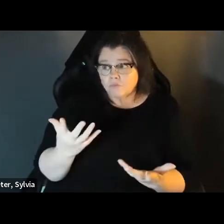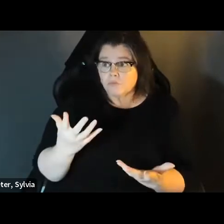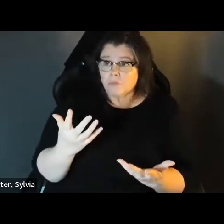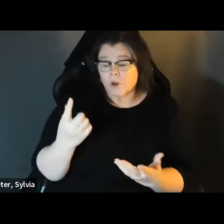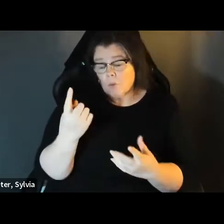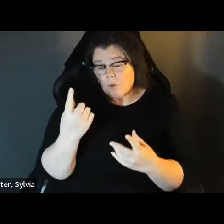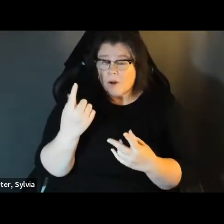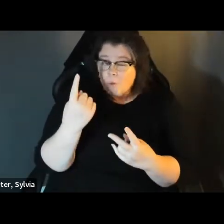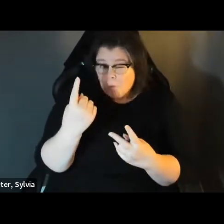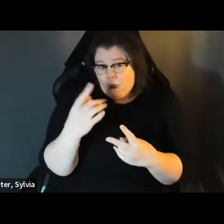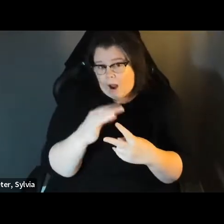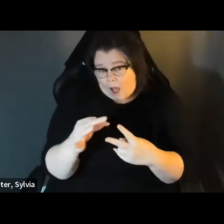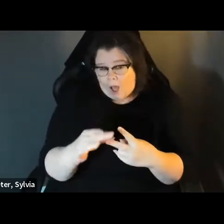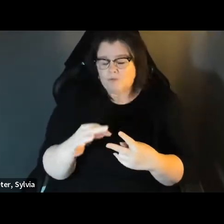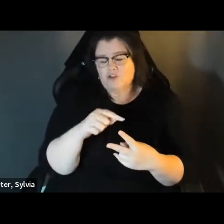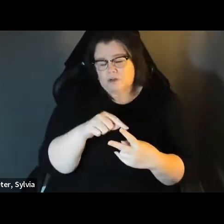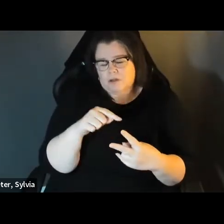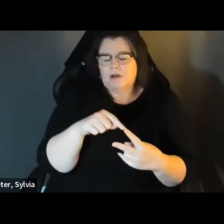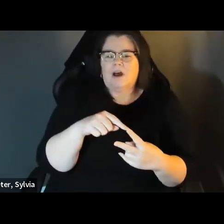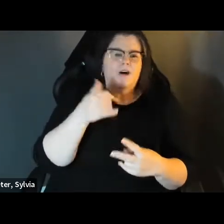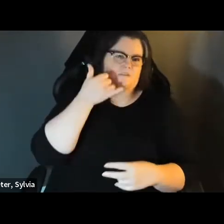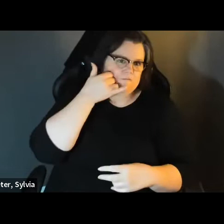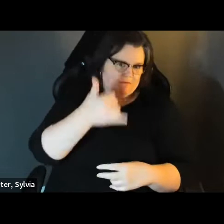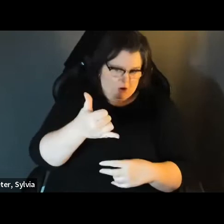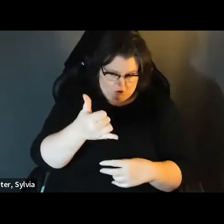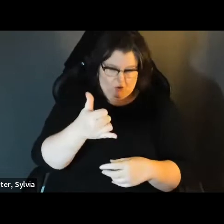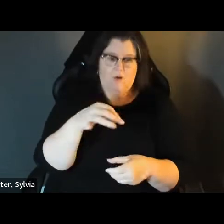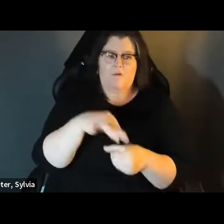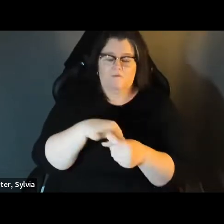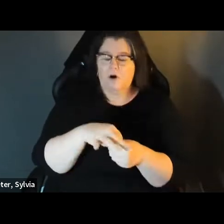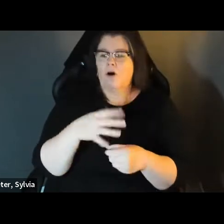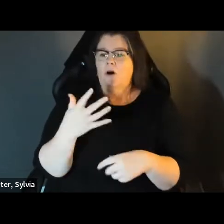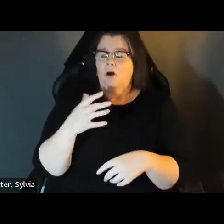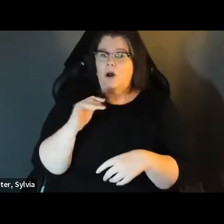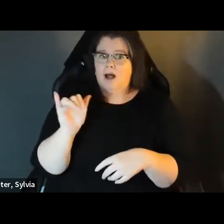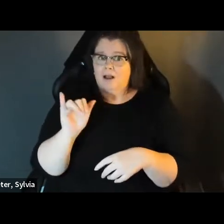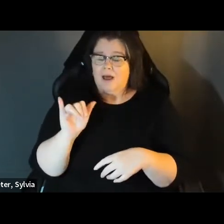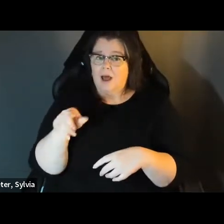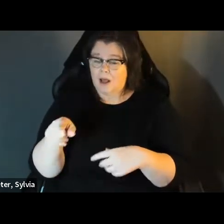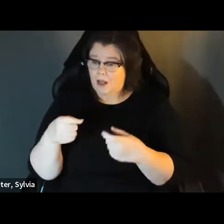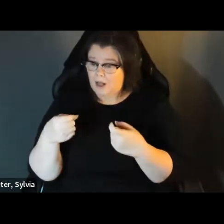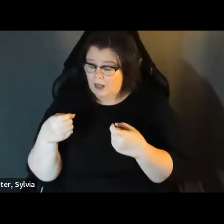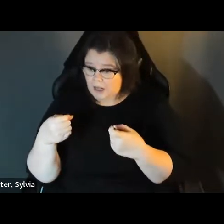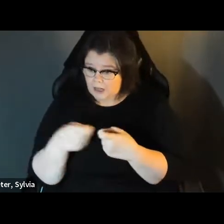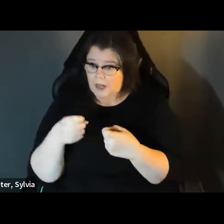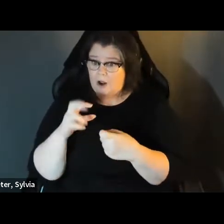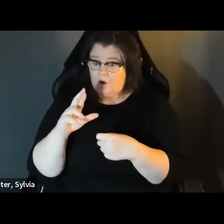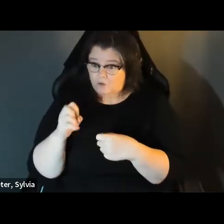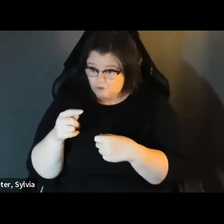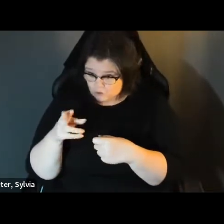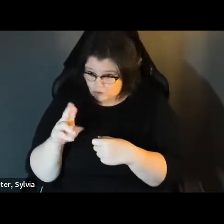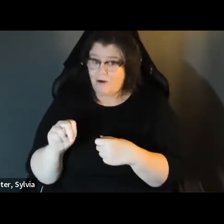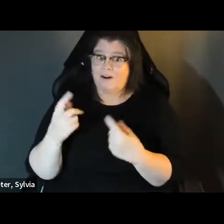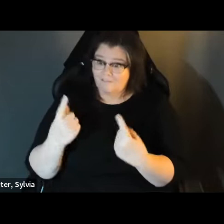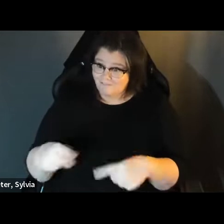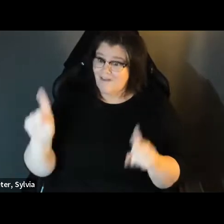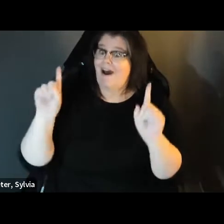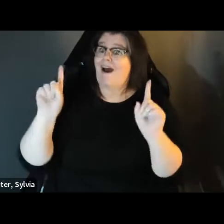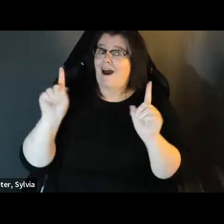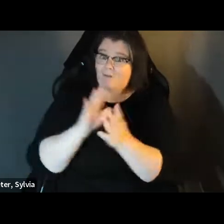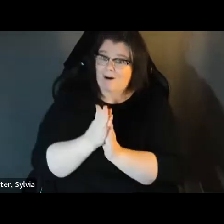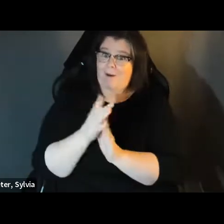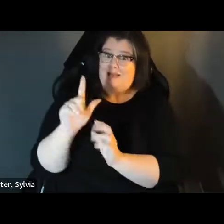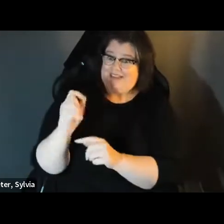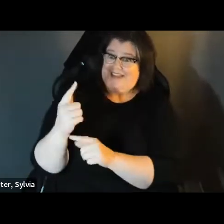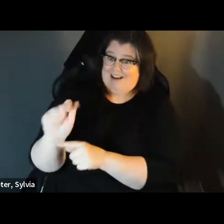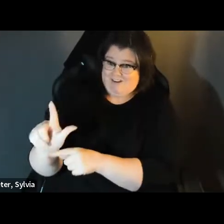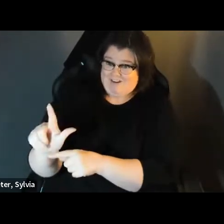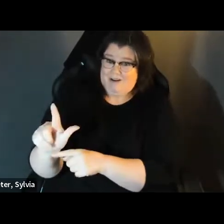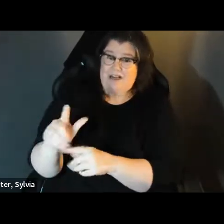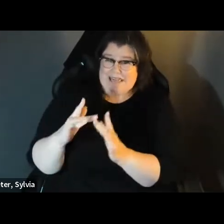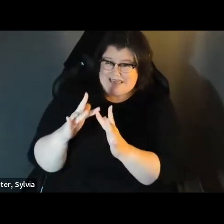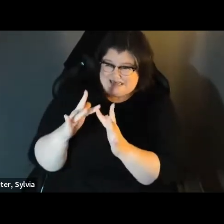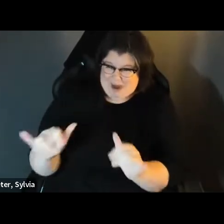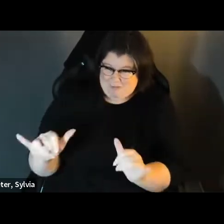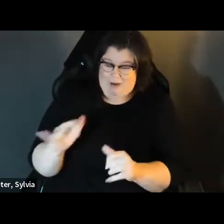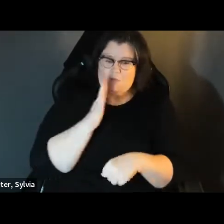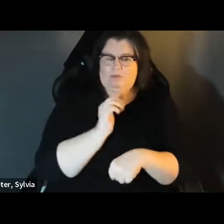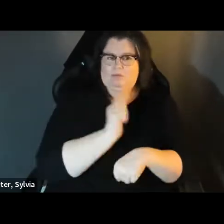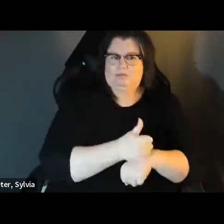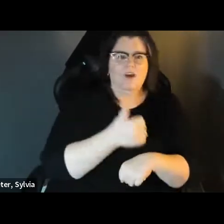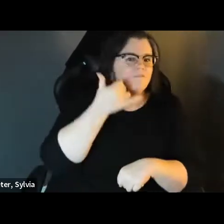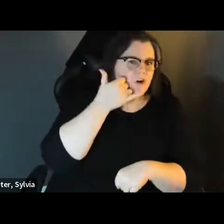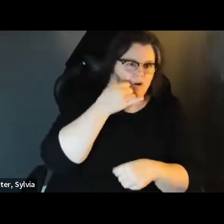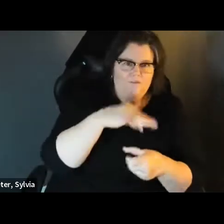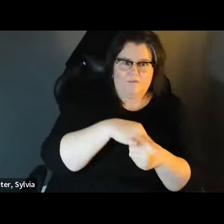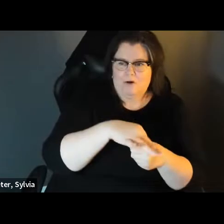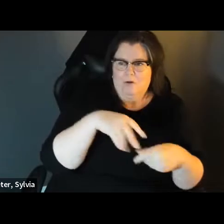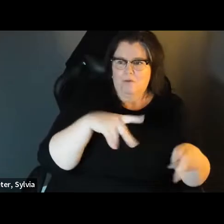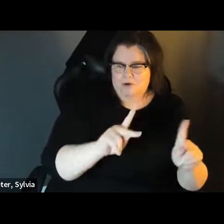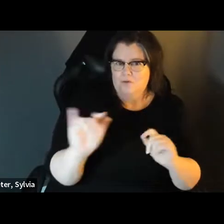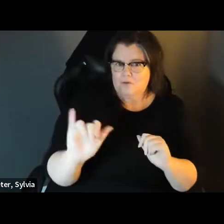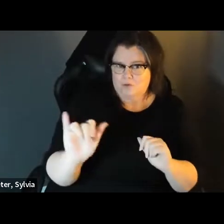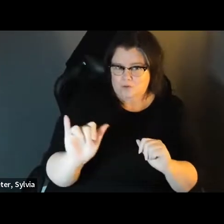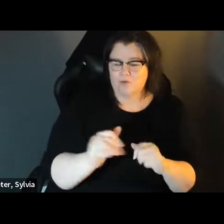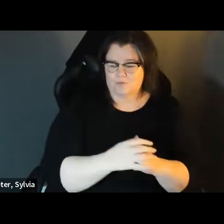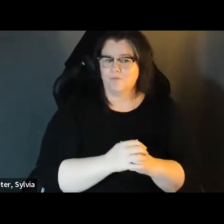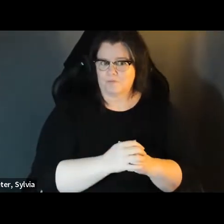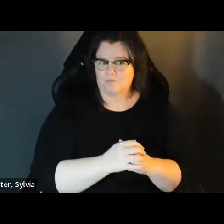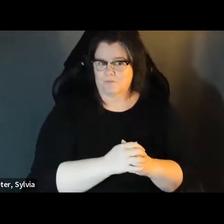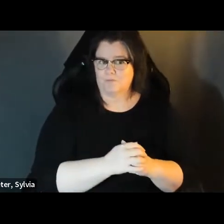So it's something that went electronic. Return is legal here in the State. That hopefully telephone voting will also be leaked State, and we'll be able to provide that